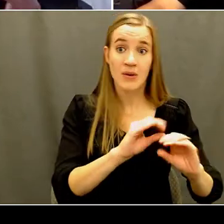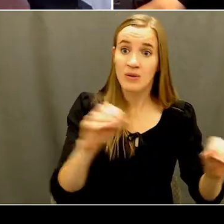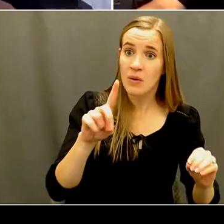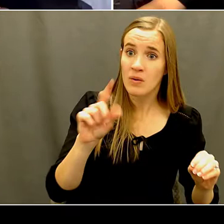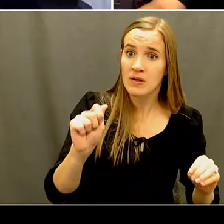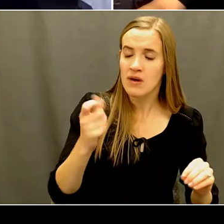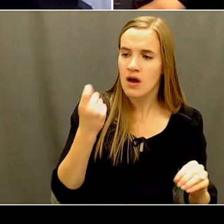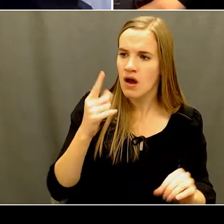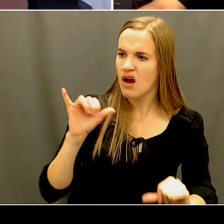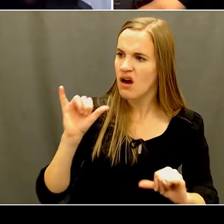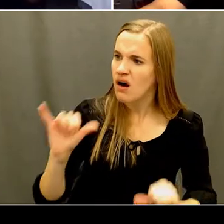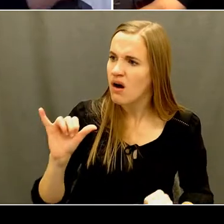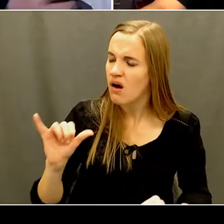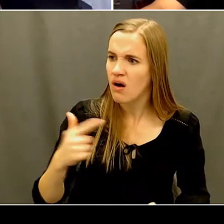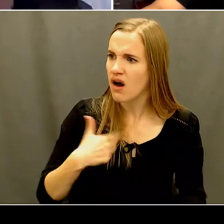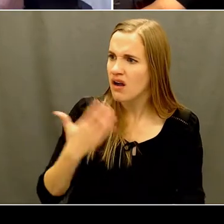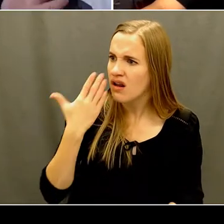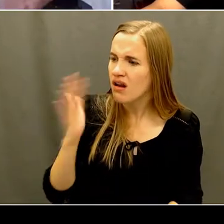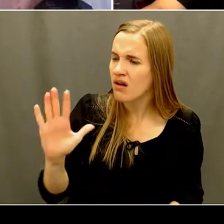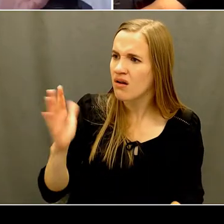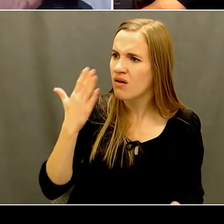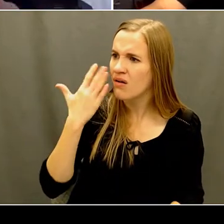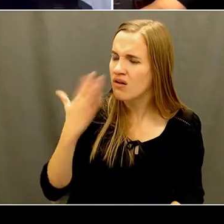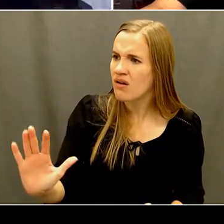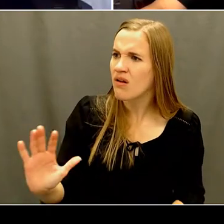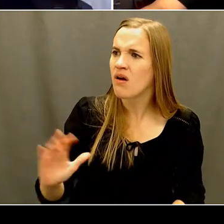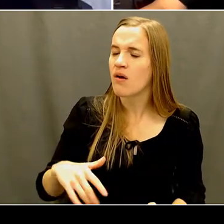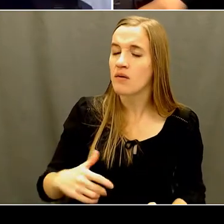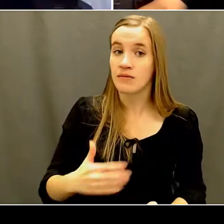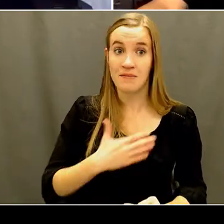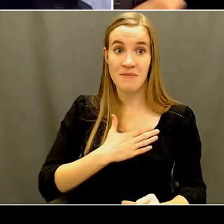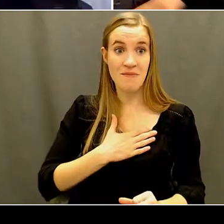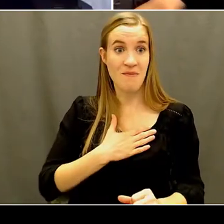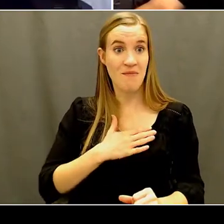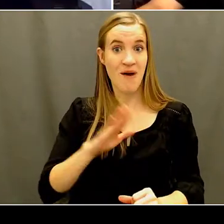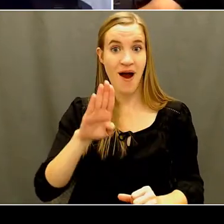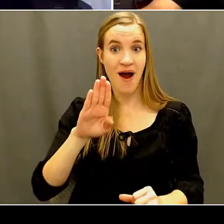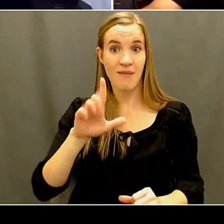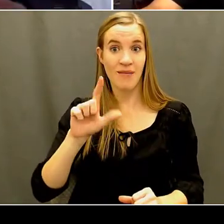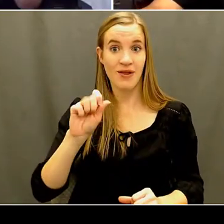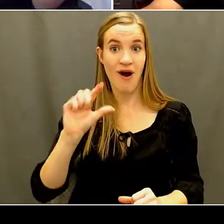relationships with shoes. So it became this community space. And I got to know